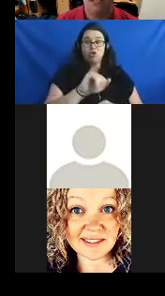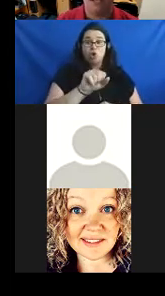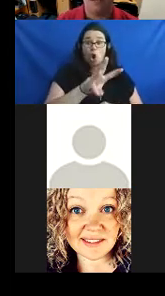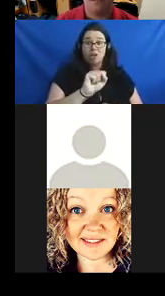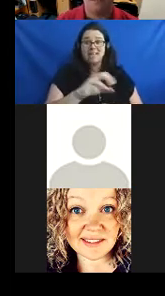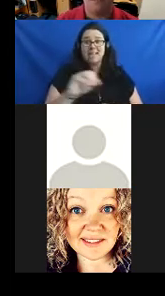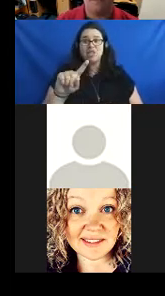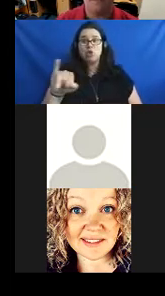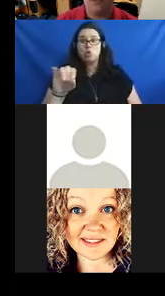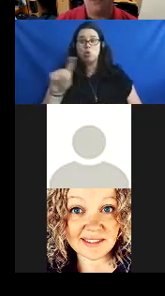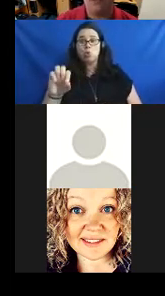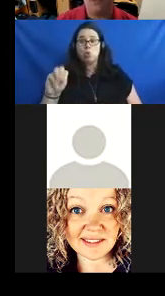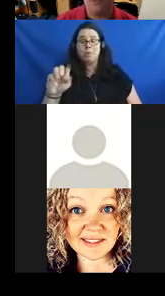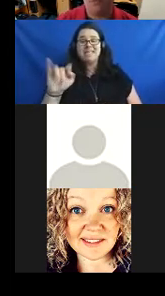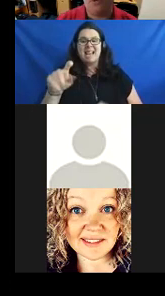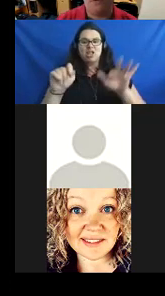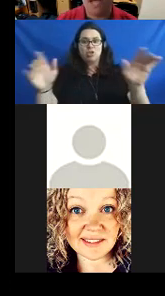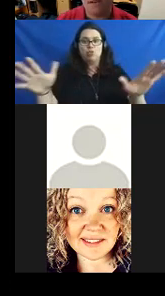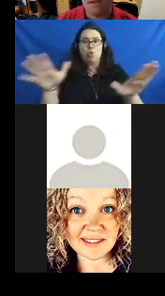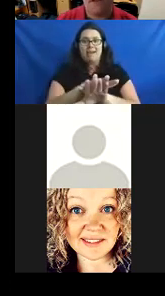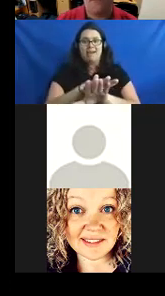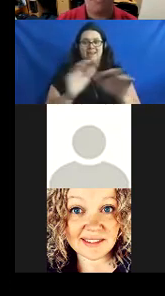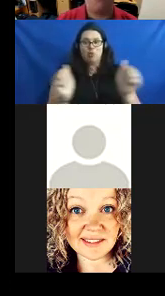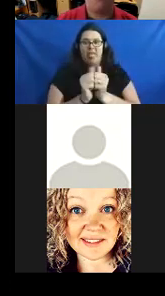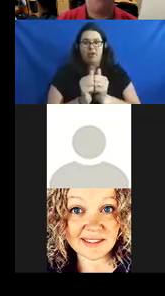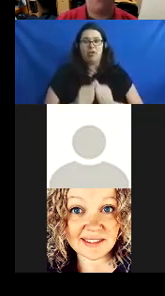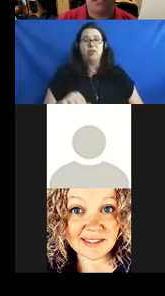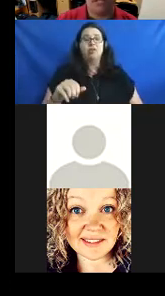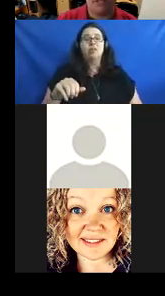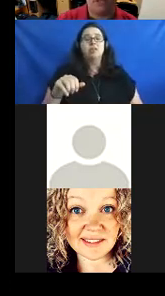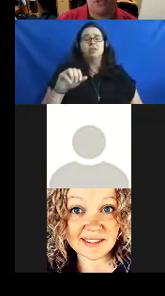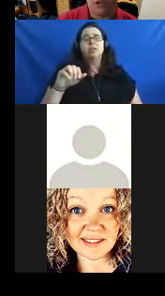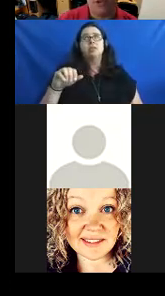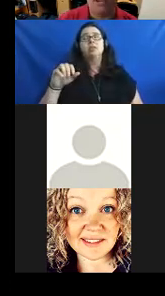SUPERNOVA HAS A FULL SCREEN READER AND A